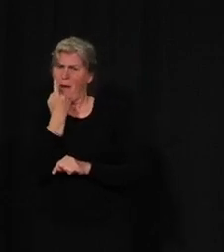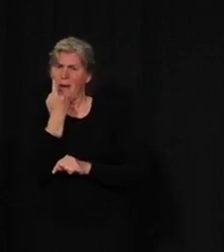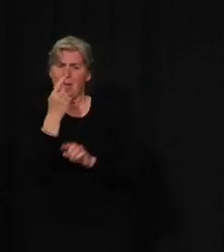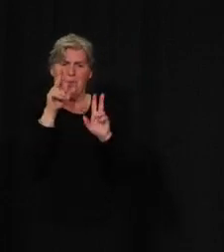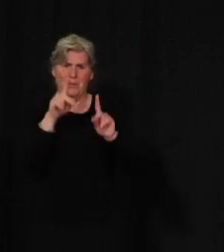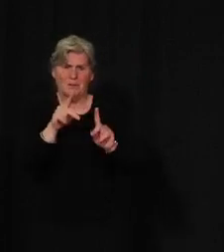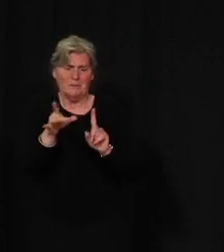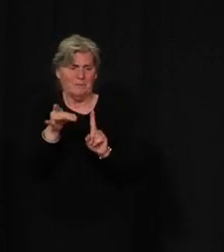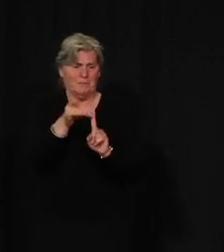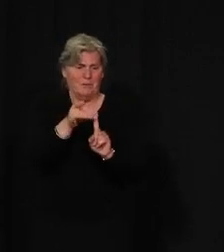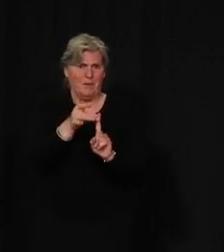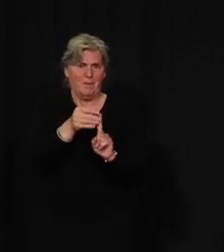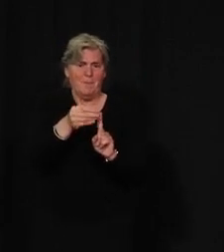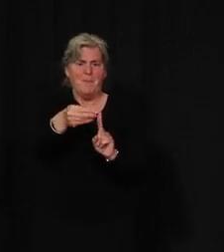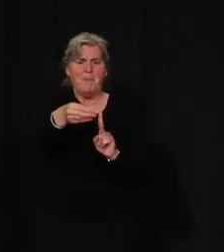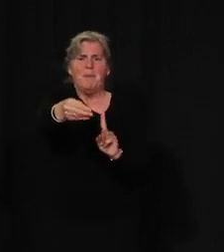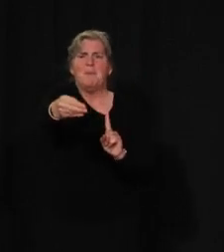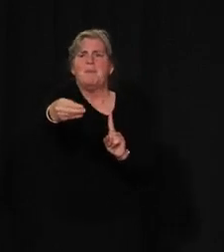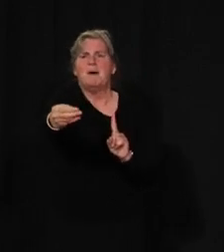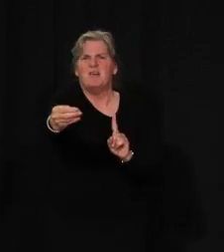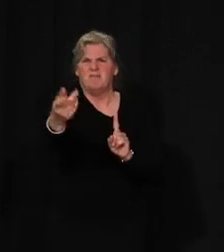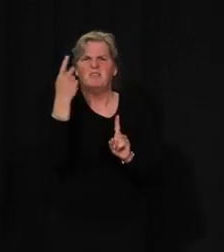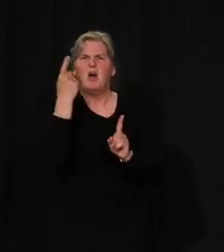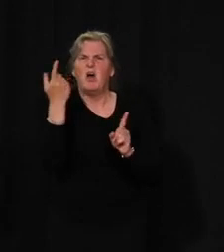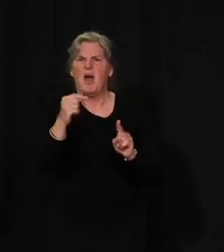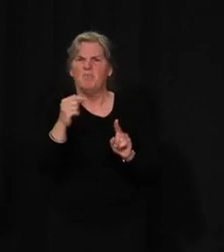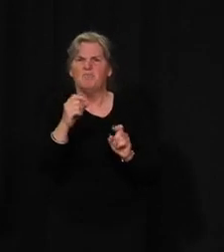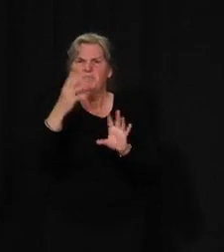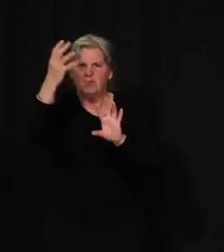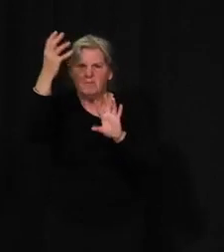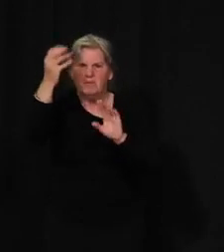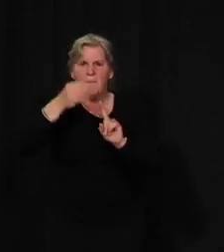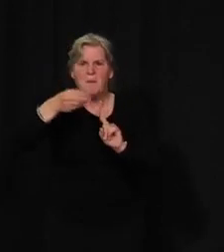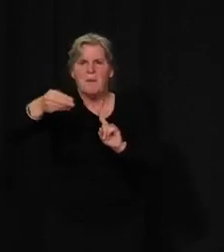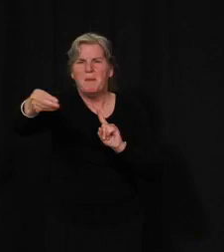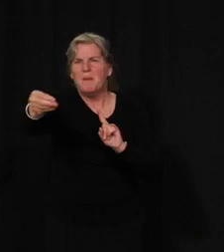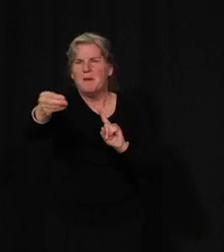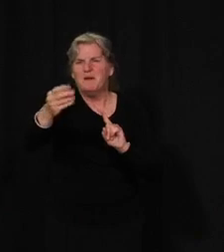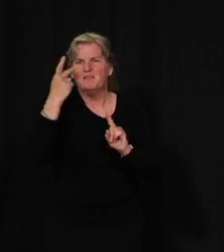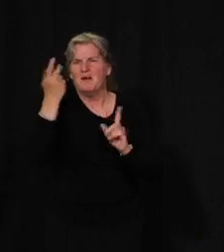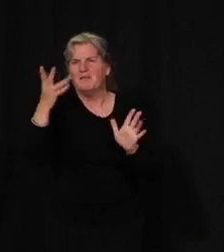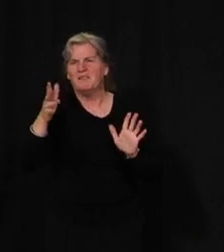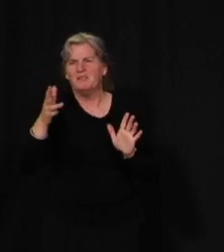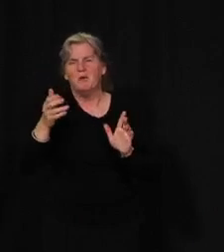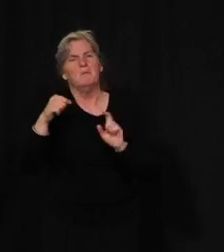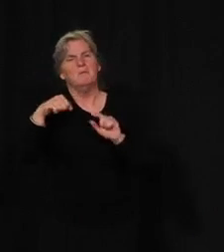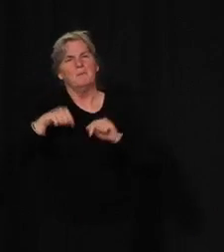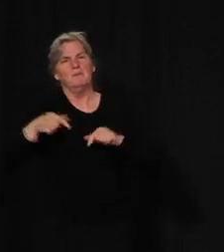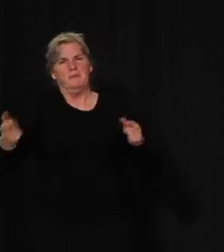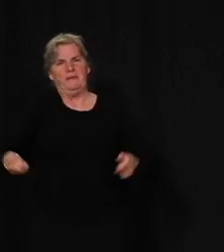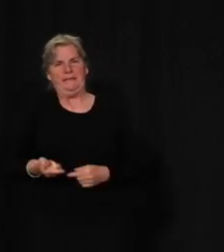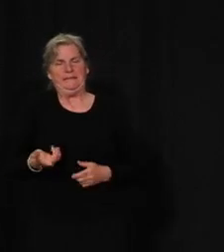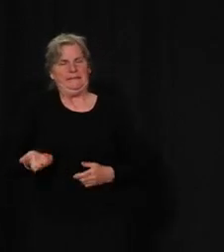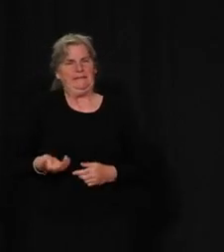that spreads COVID to several others at once, then tomorrow, d so on. We can't take COVID for granted